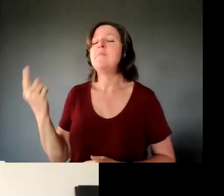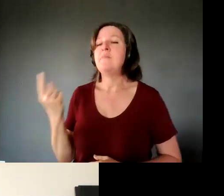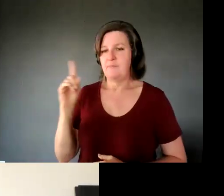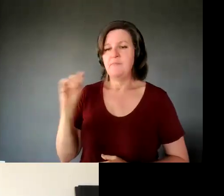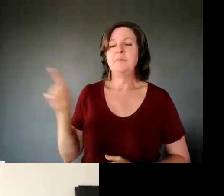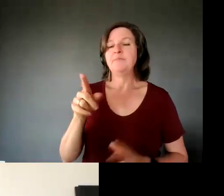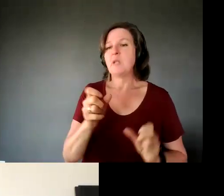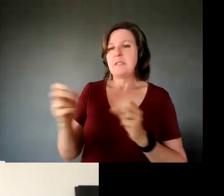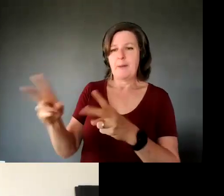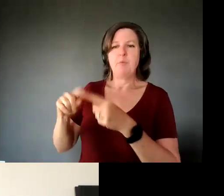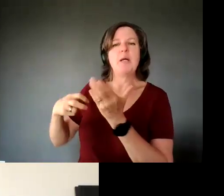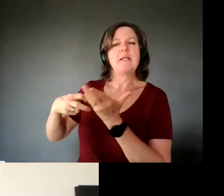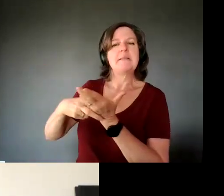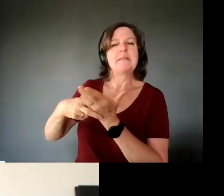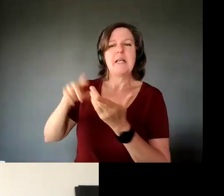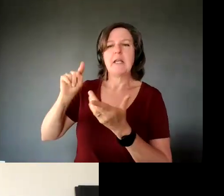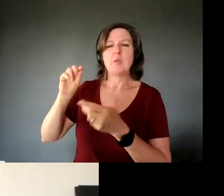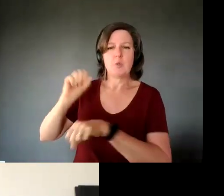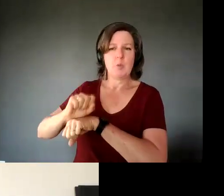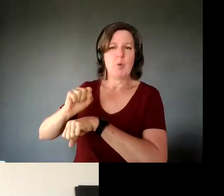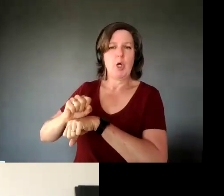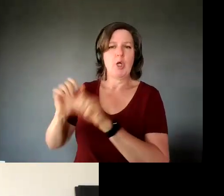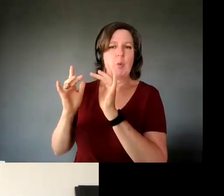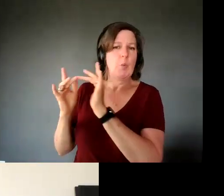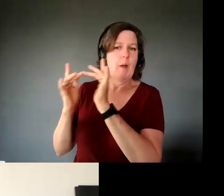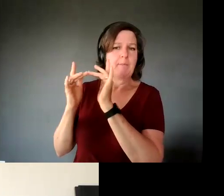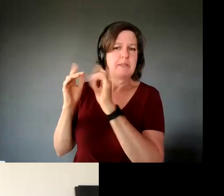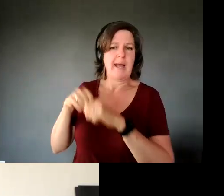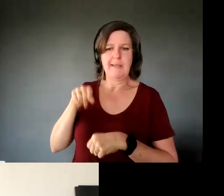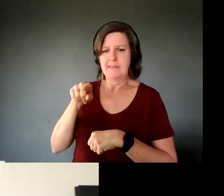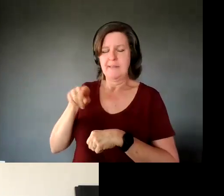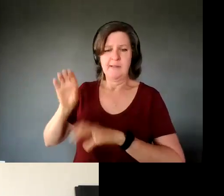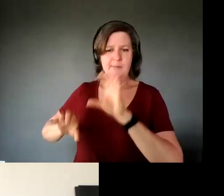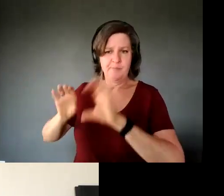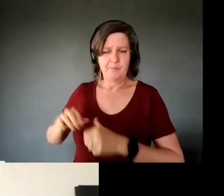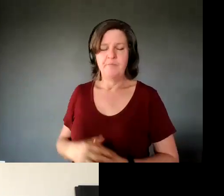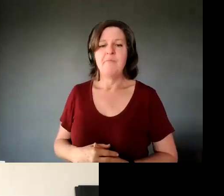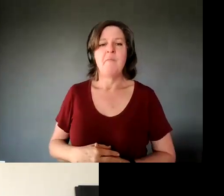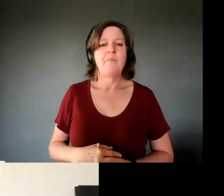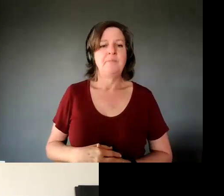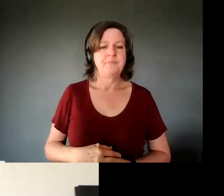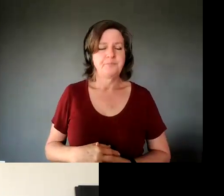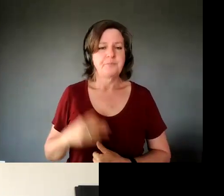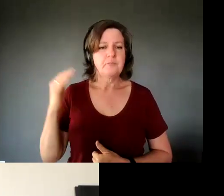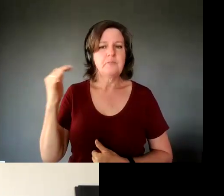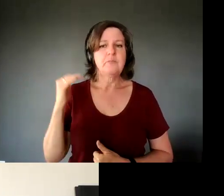Ticket to Work website in there. And someone else said I think it's